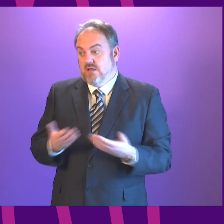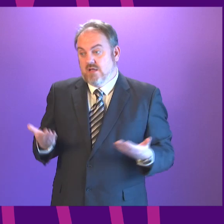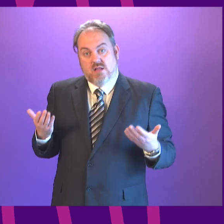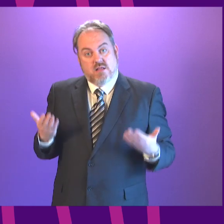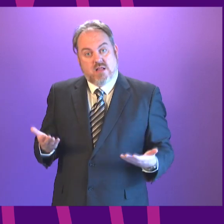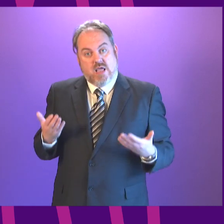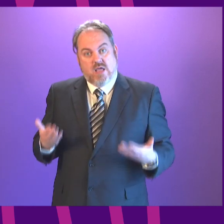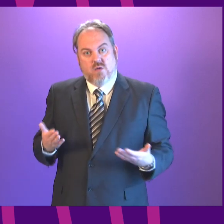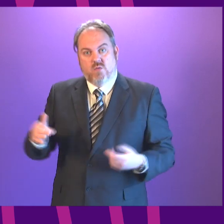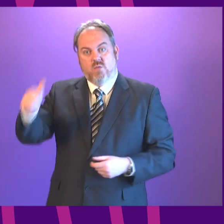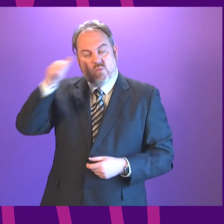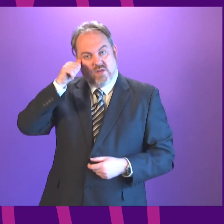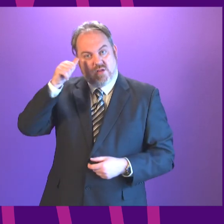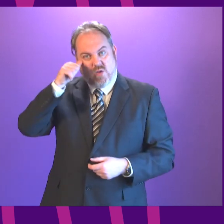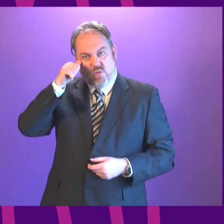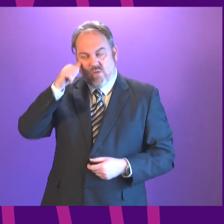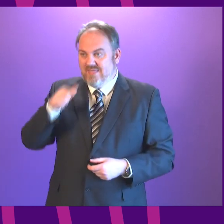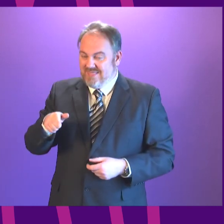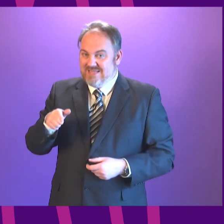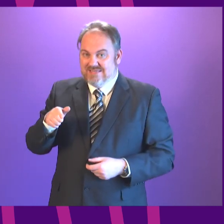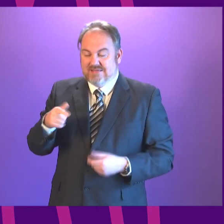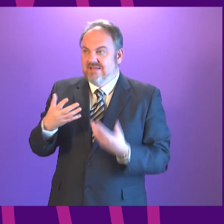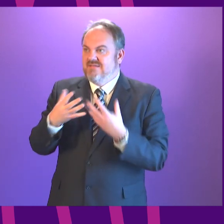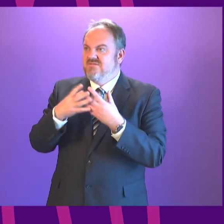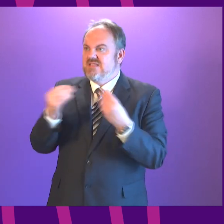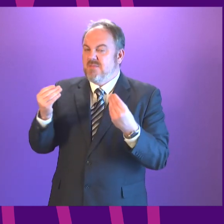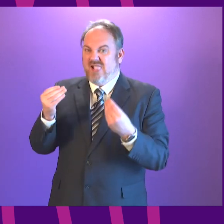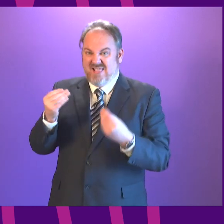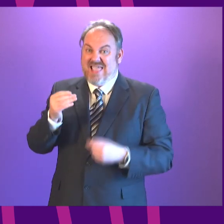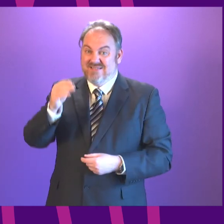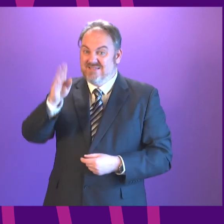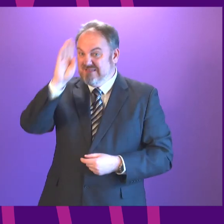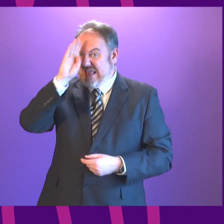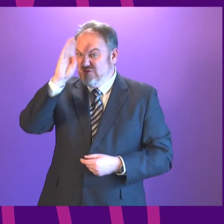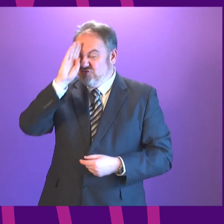with a deadly and unseen killer virus, with what importance does the Scottish Government